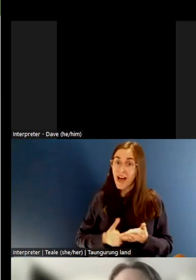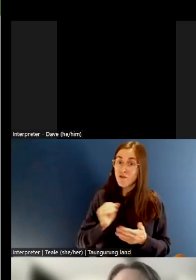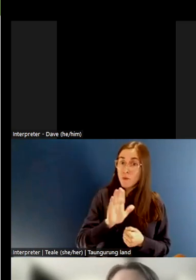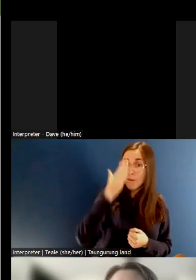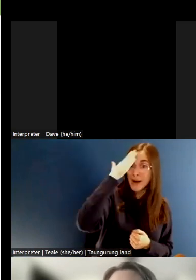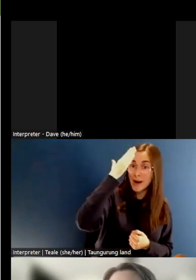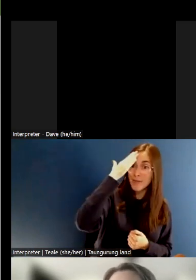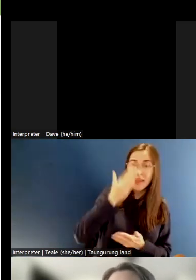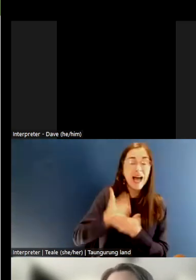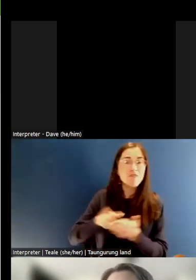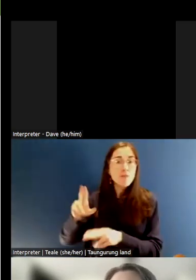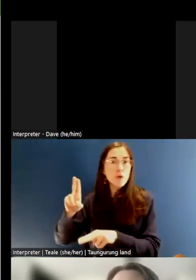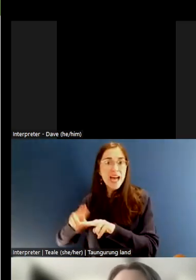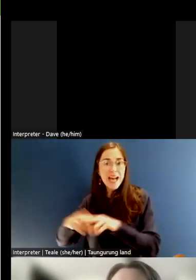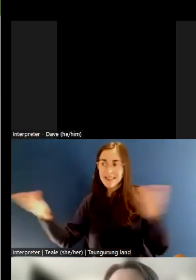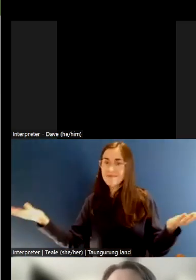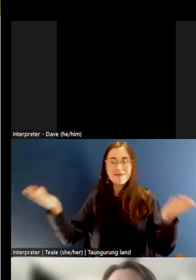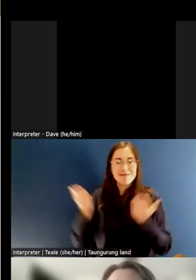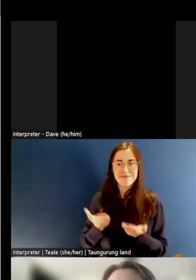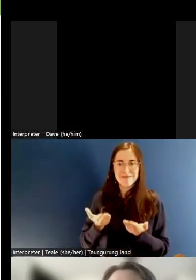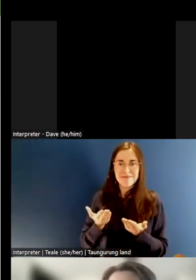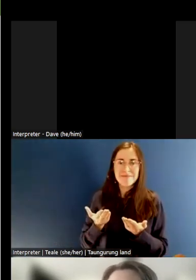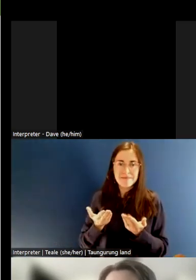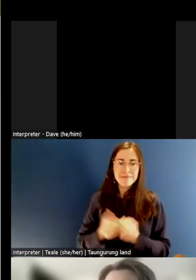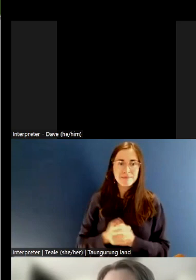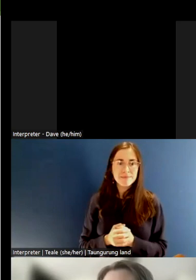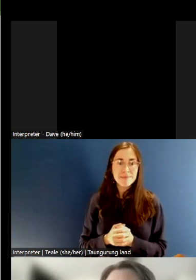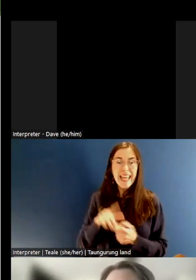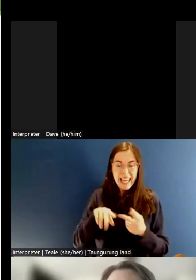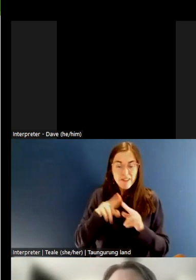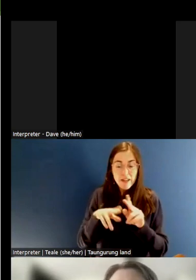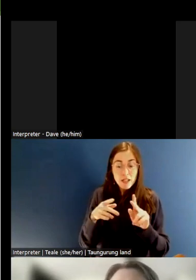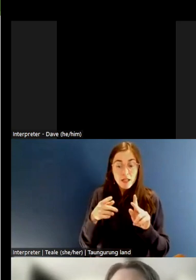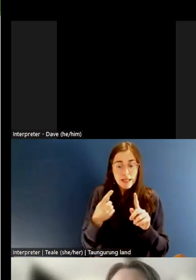And the changes in those used to be called mutations, but these days,